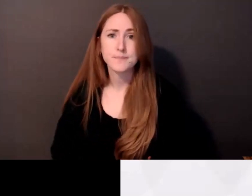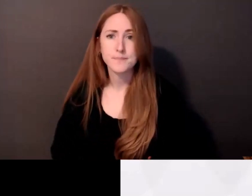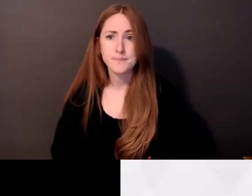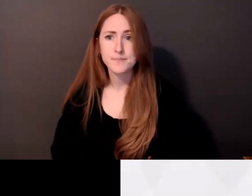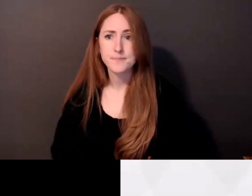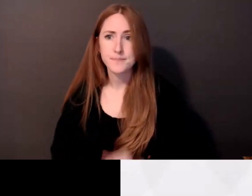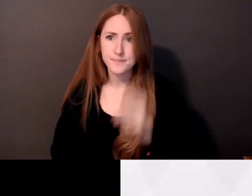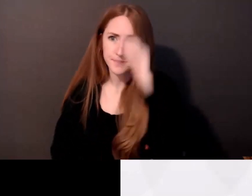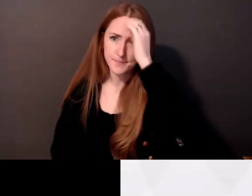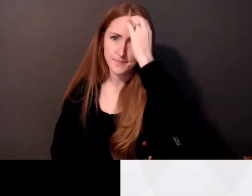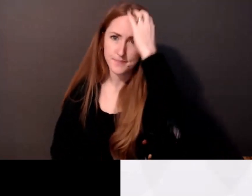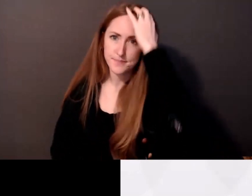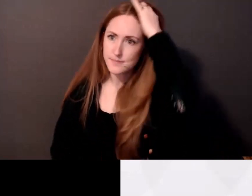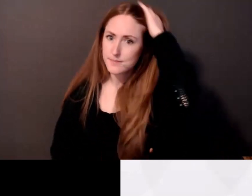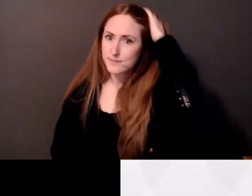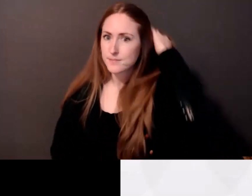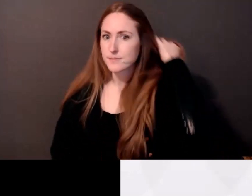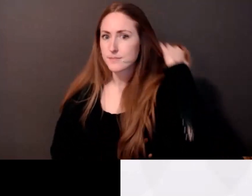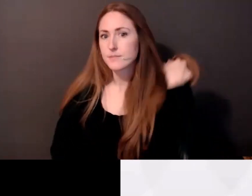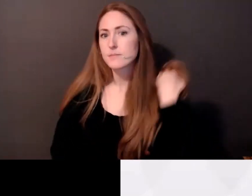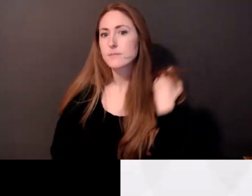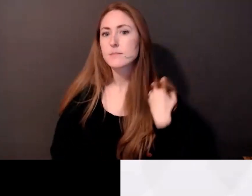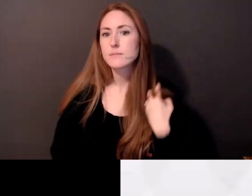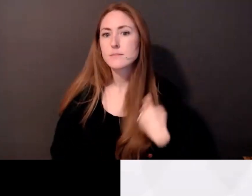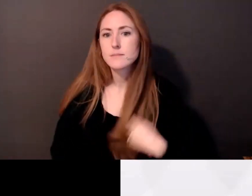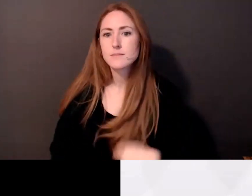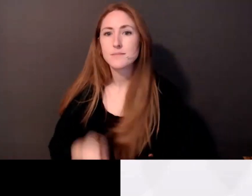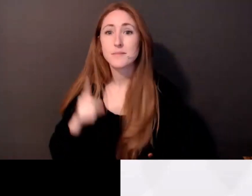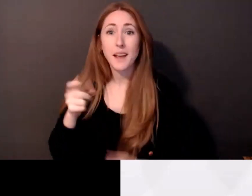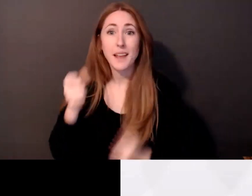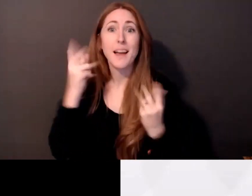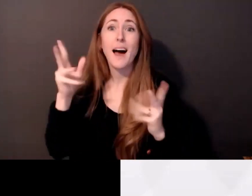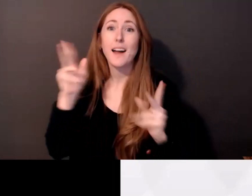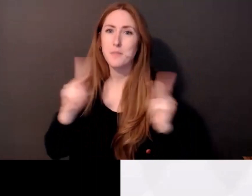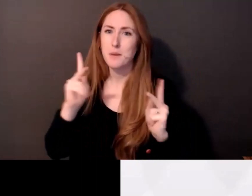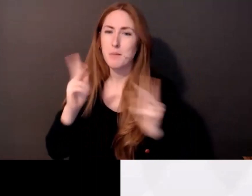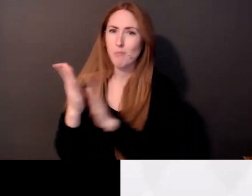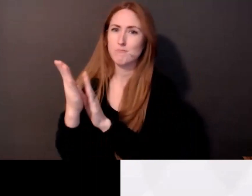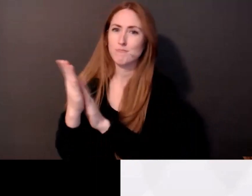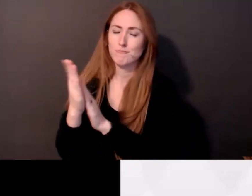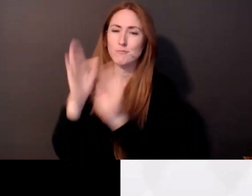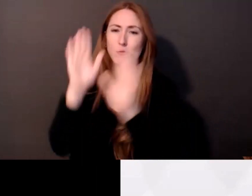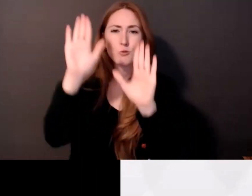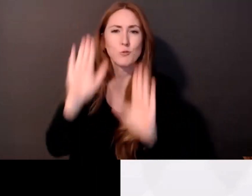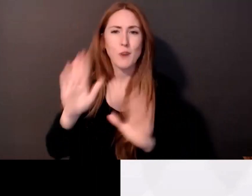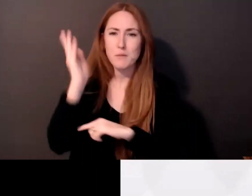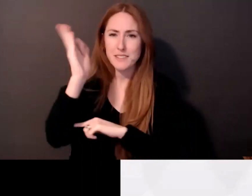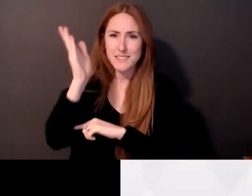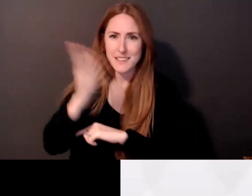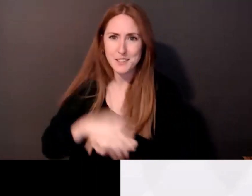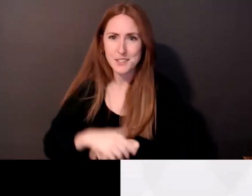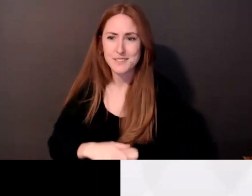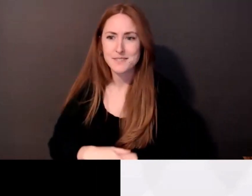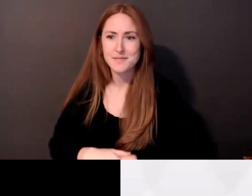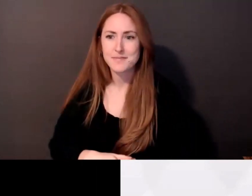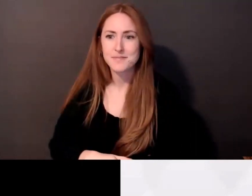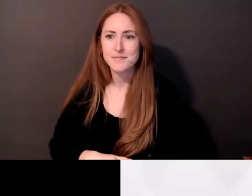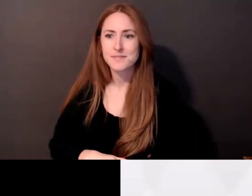You're getting a whole chorus of "Great presentation." And Beatrice is noting, "Very insightful